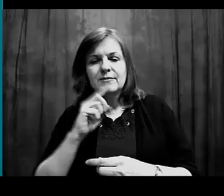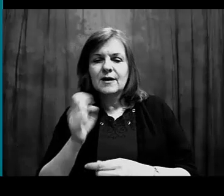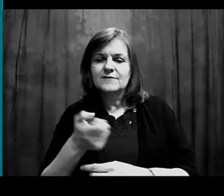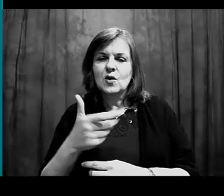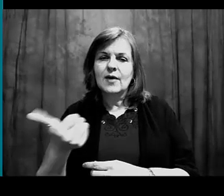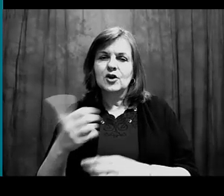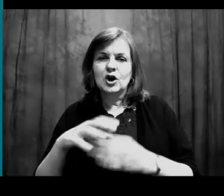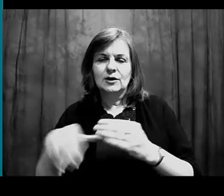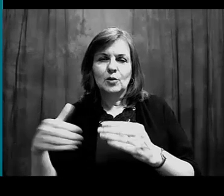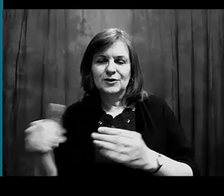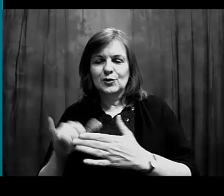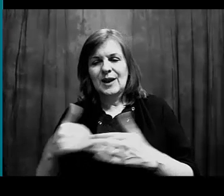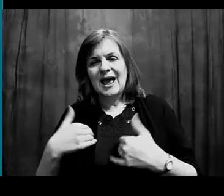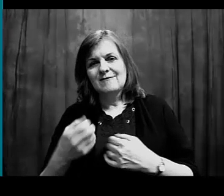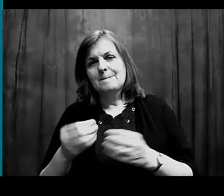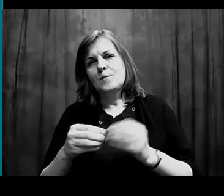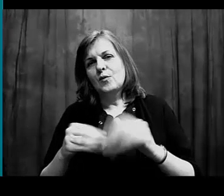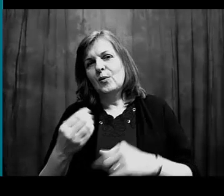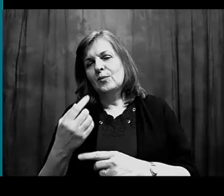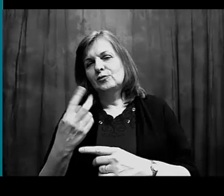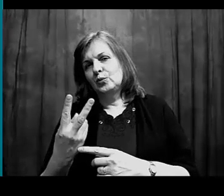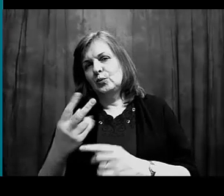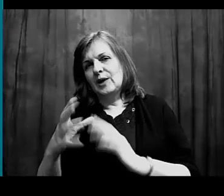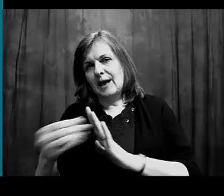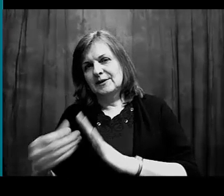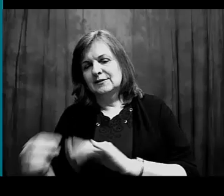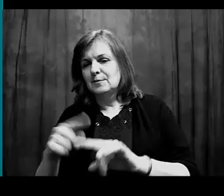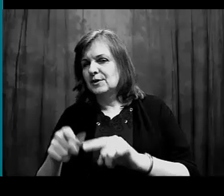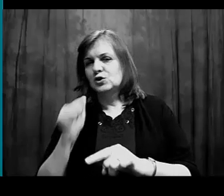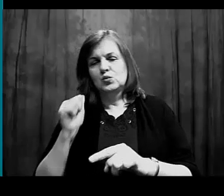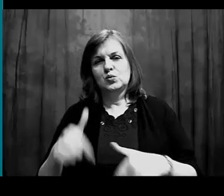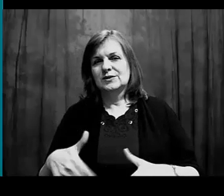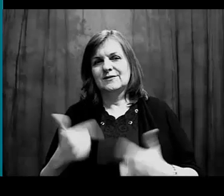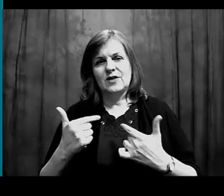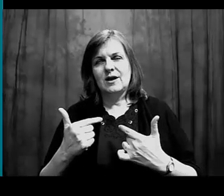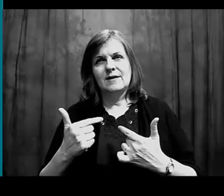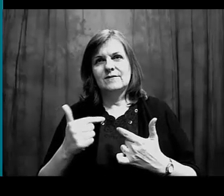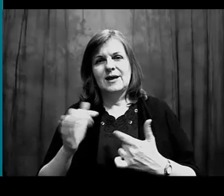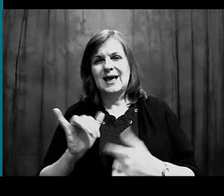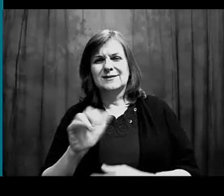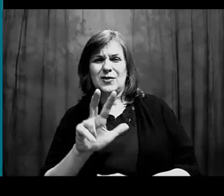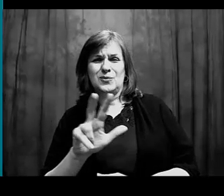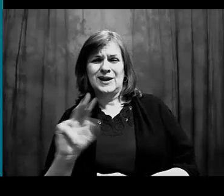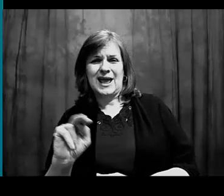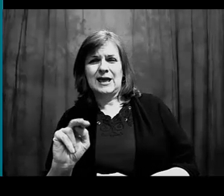but that leads to Down Syndrome there are few other chromosomes that could be in multiple copies